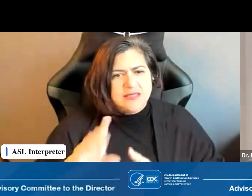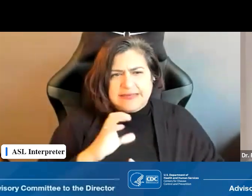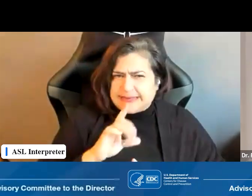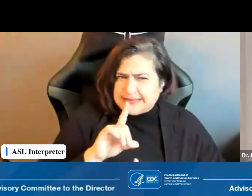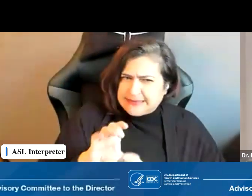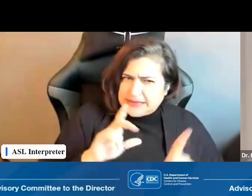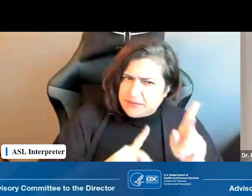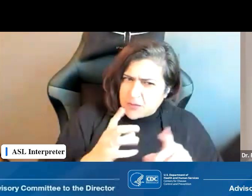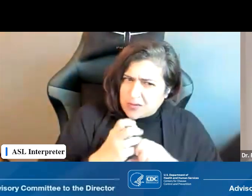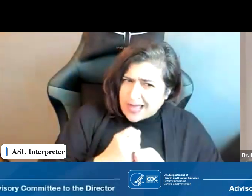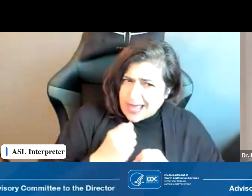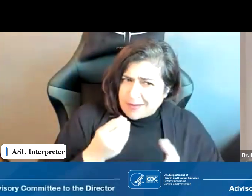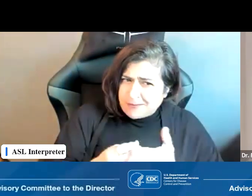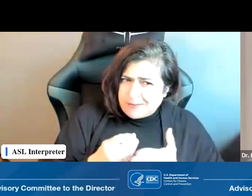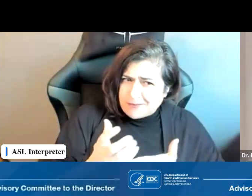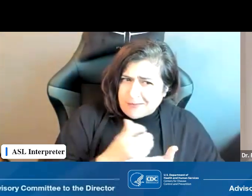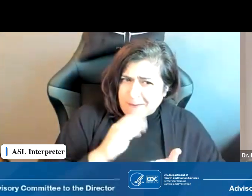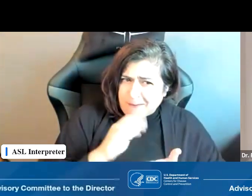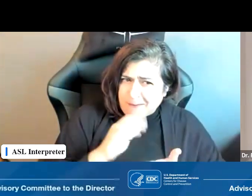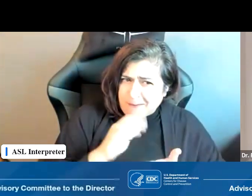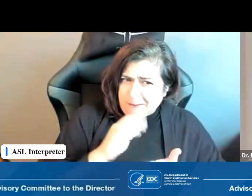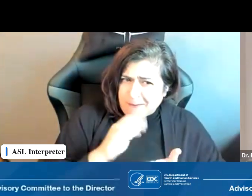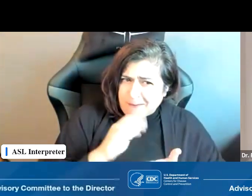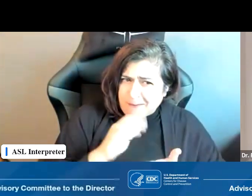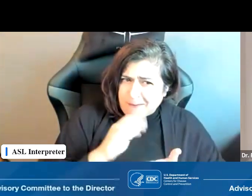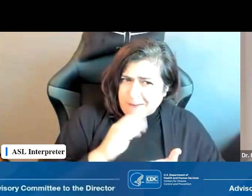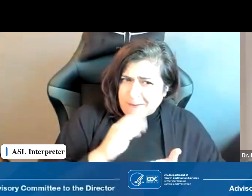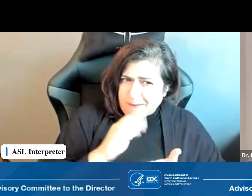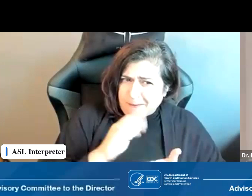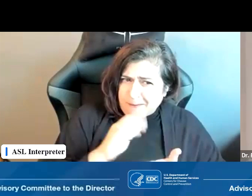But I think you kind of get what I'm saying here.